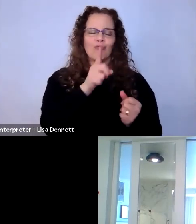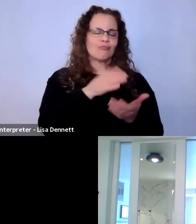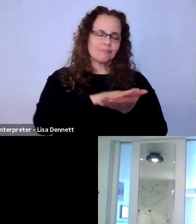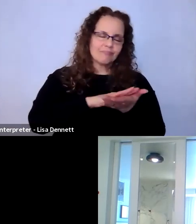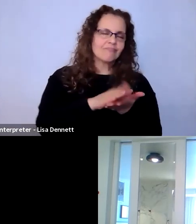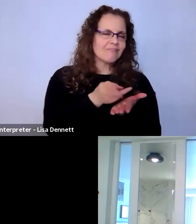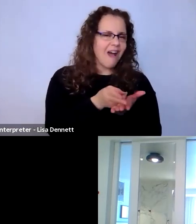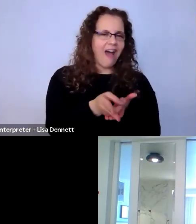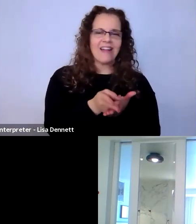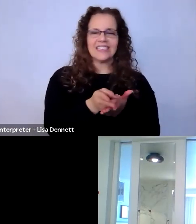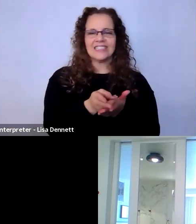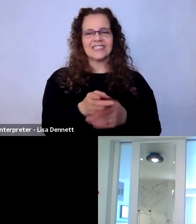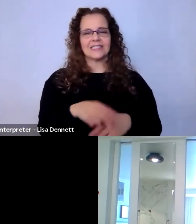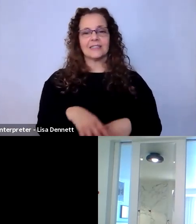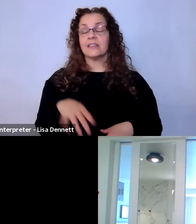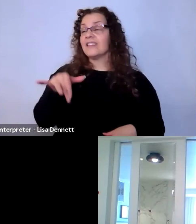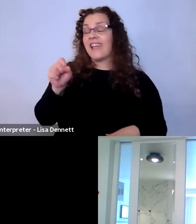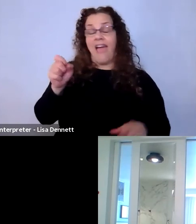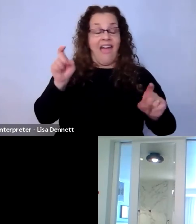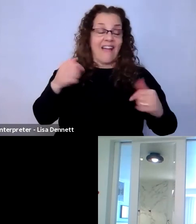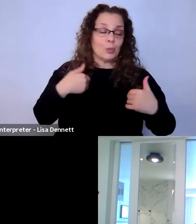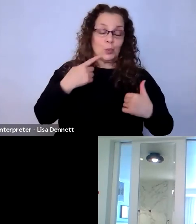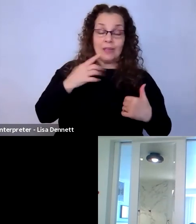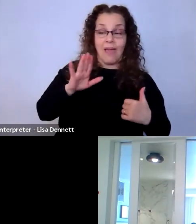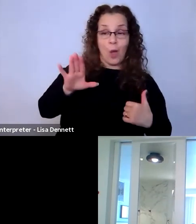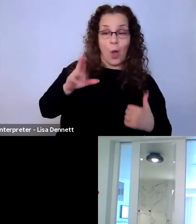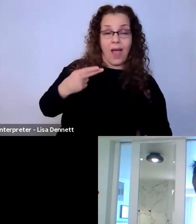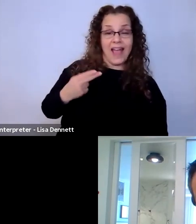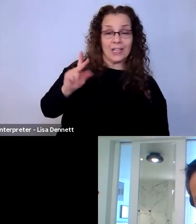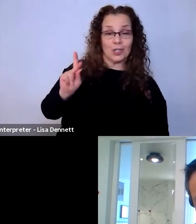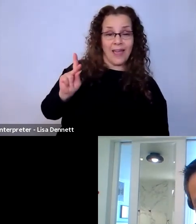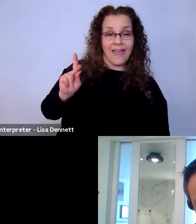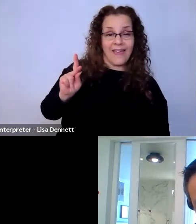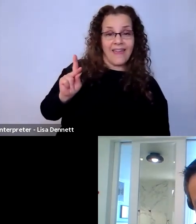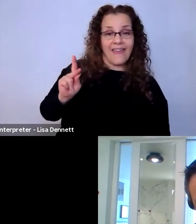Well, I gotta say that your organization is incredible lives, so thank you as well,